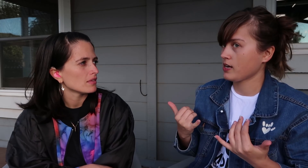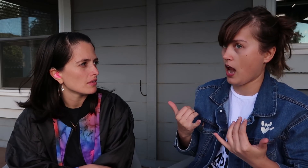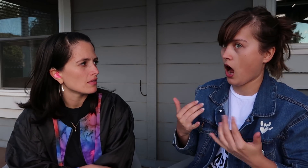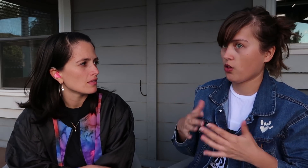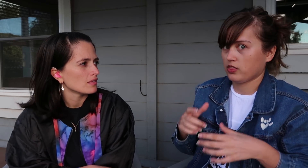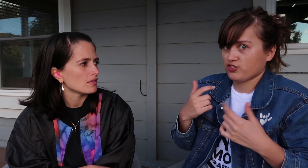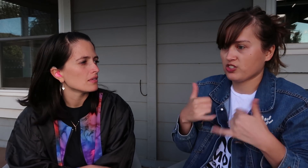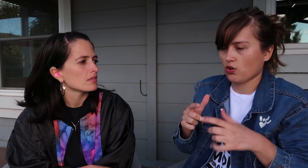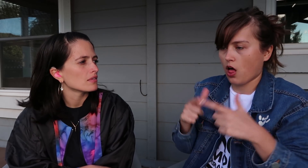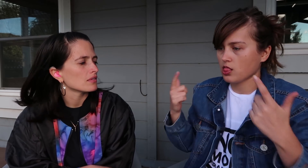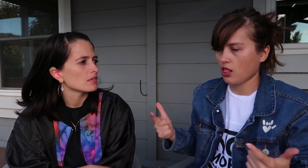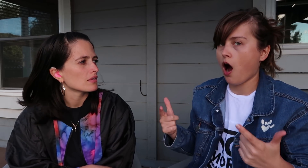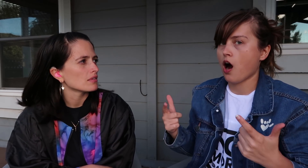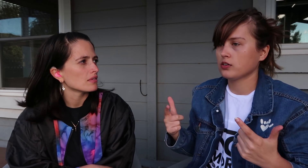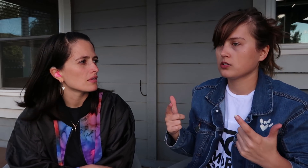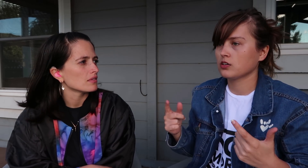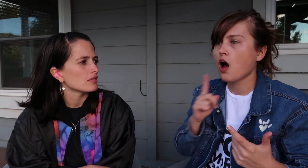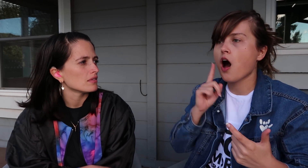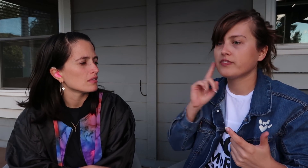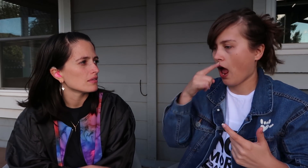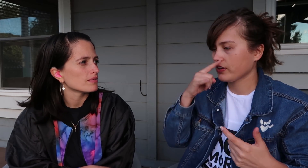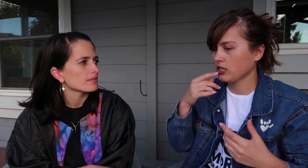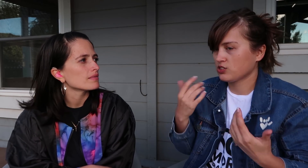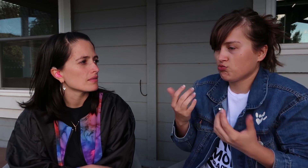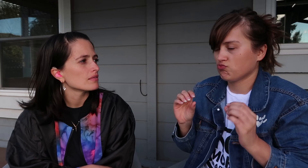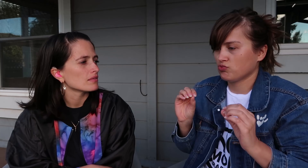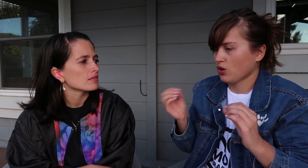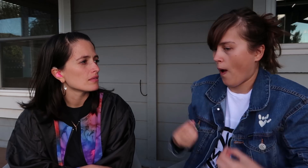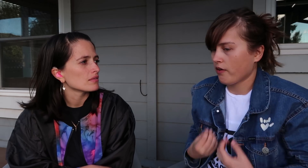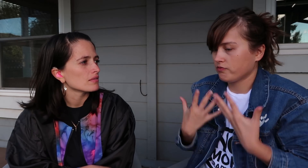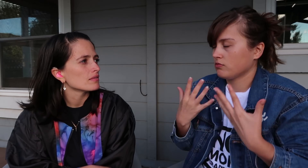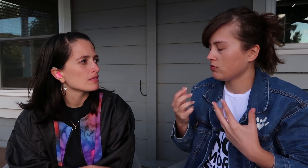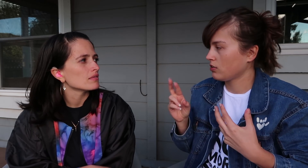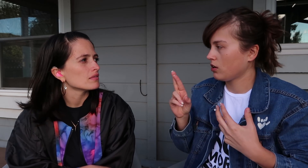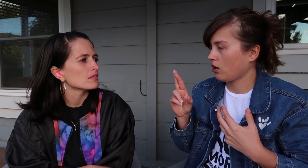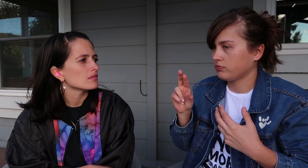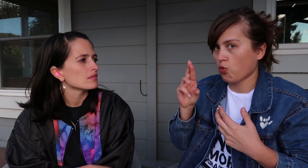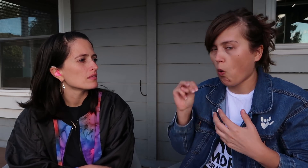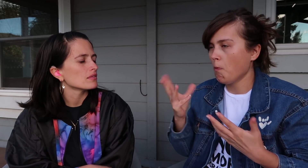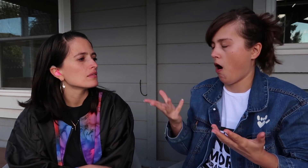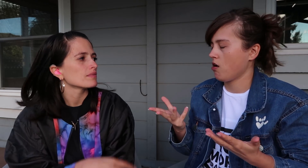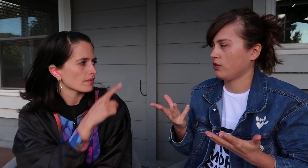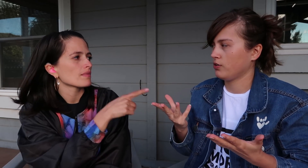'Cos, you know, now there's still a lot of deaf kids who don't have role models.